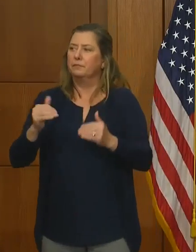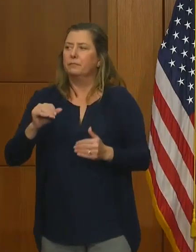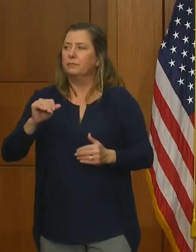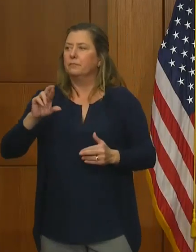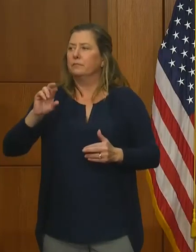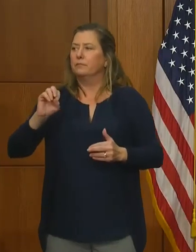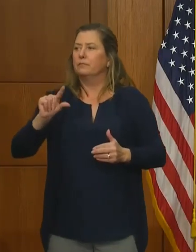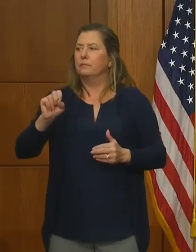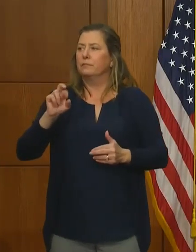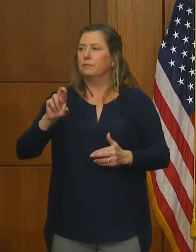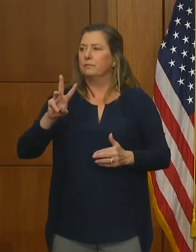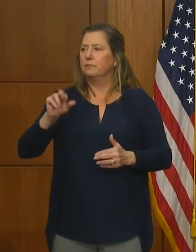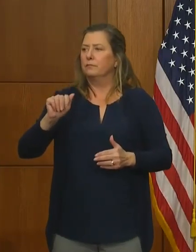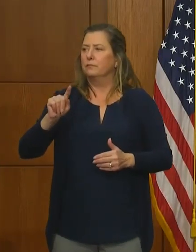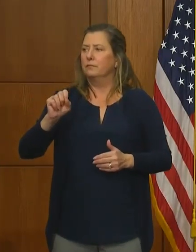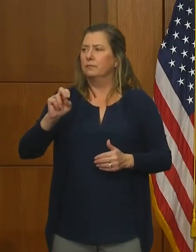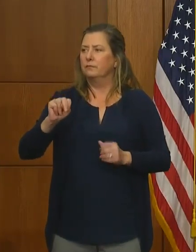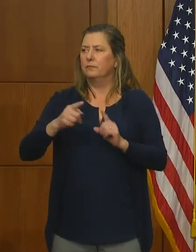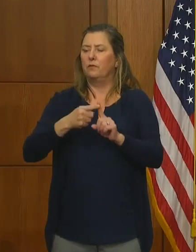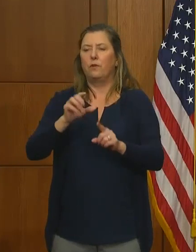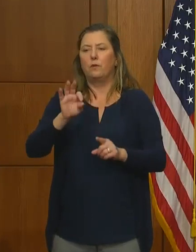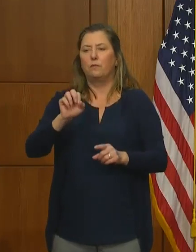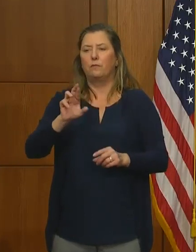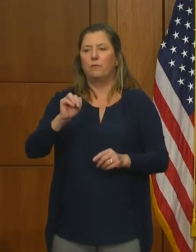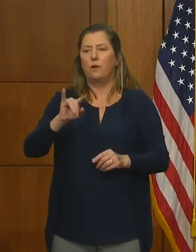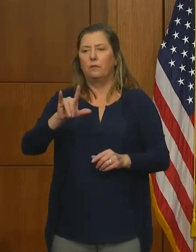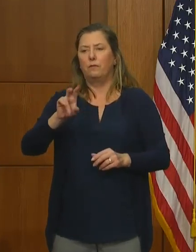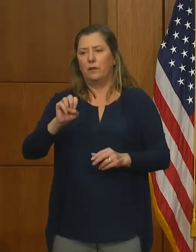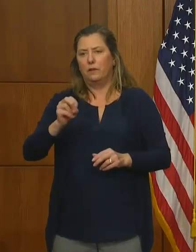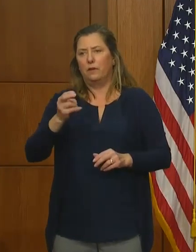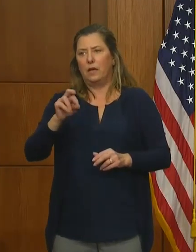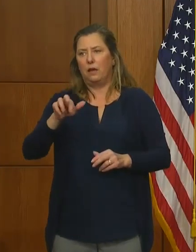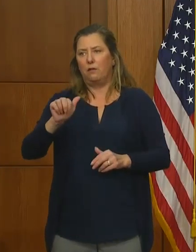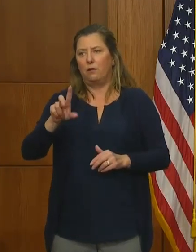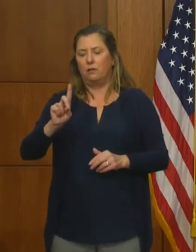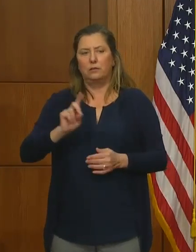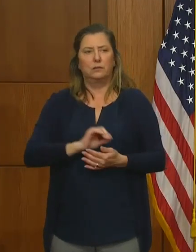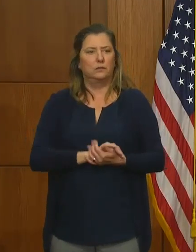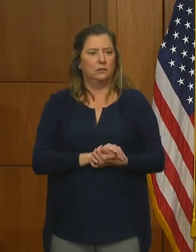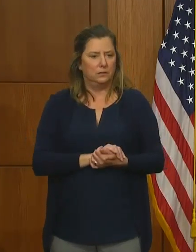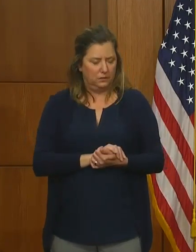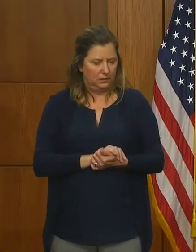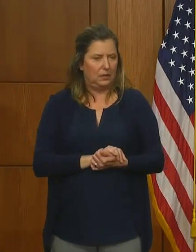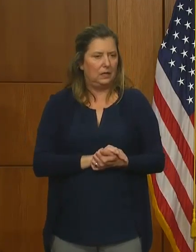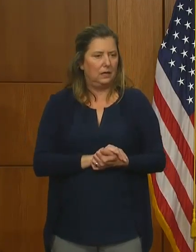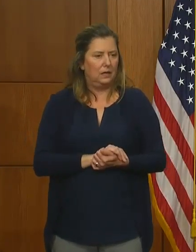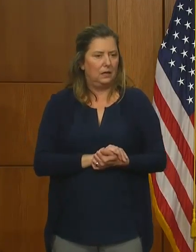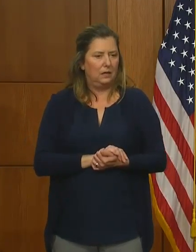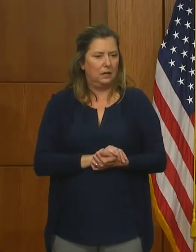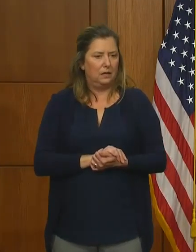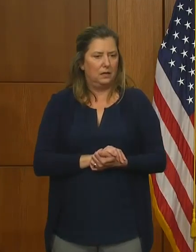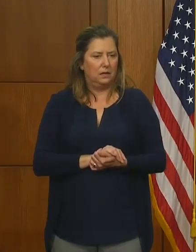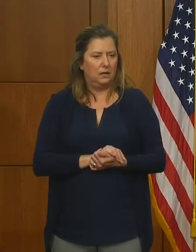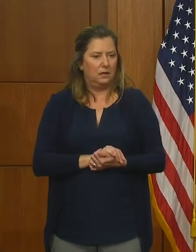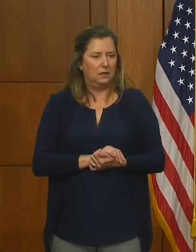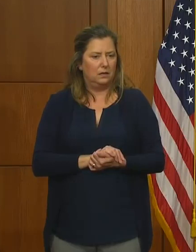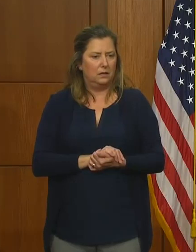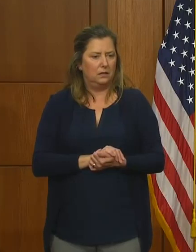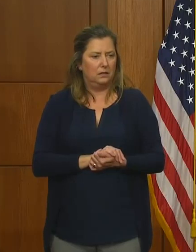HUNDRED. QUESTION WILL BE FROM ROGER WATSON WITH THE FARM BILL